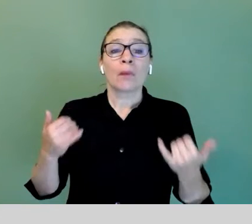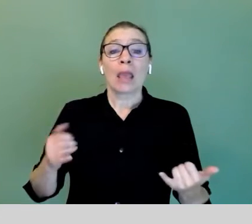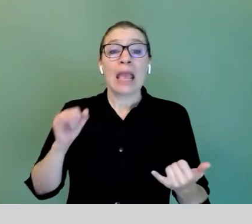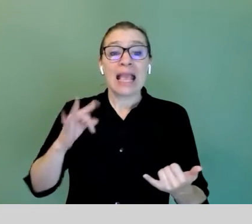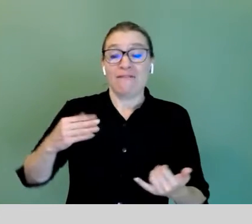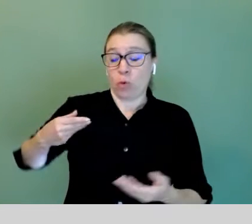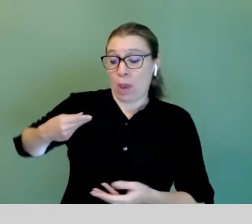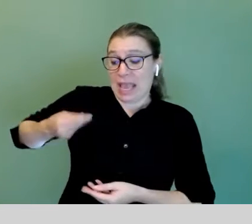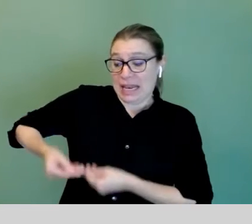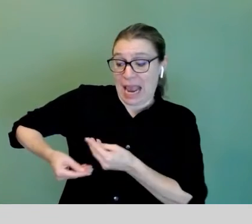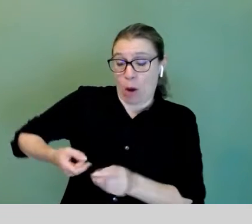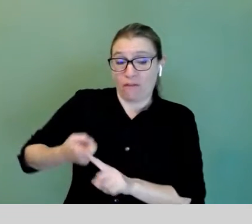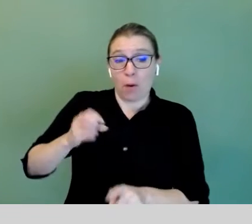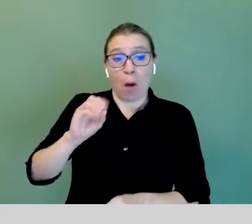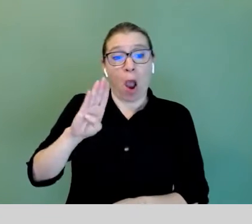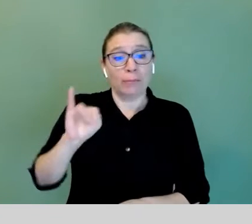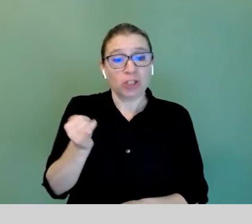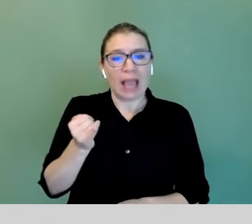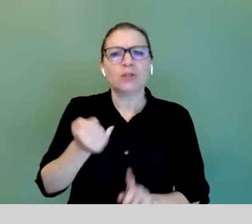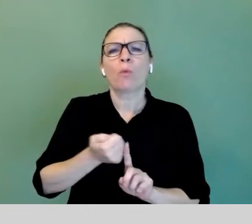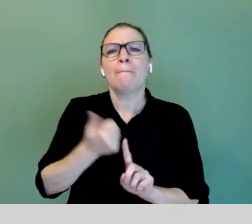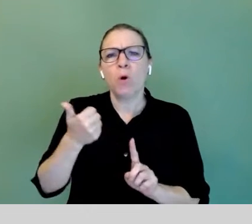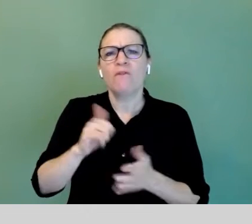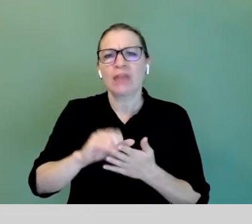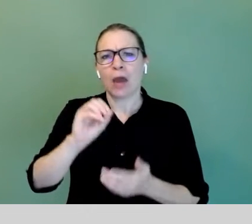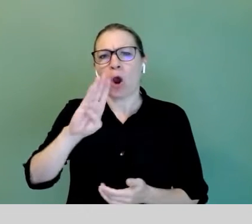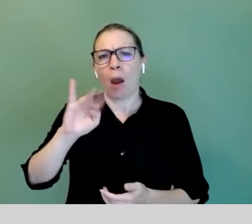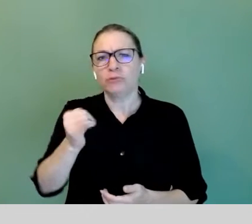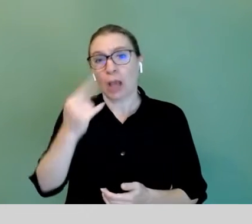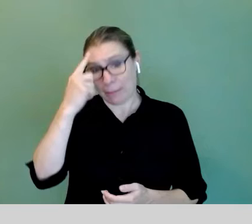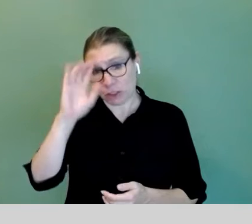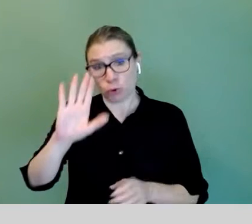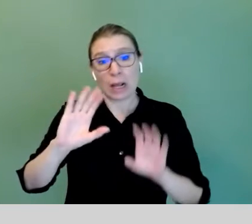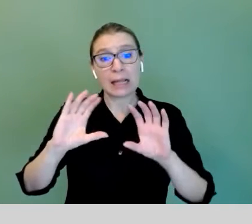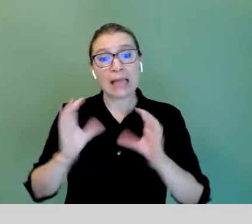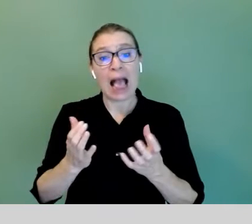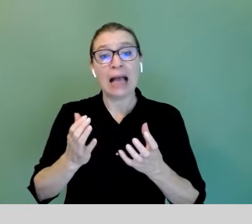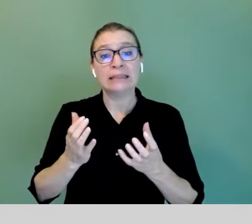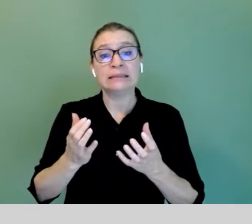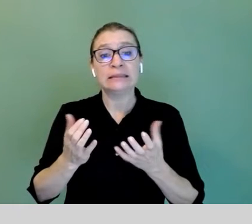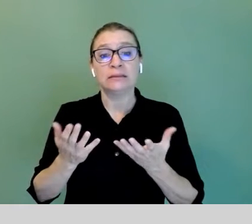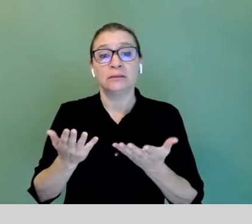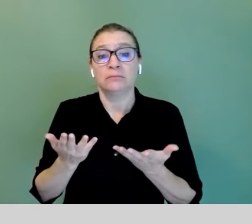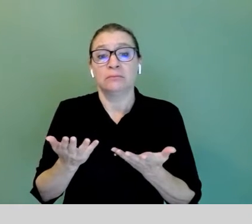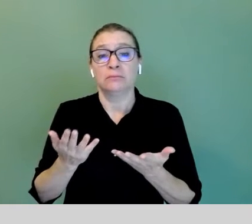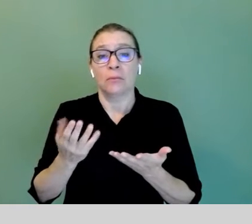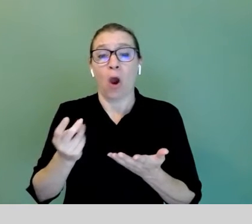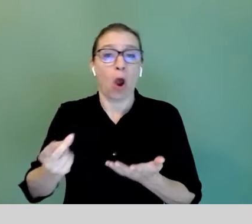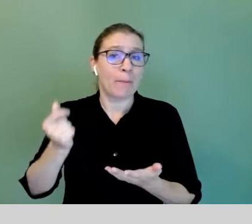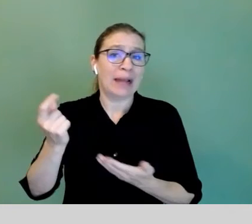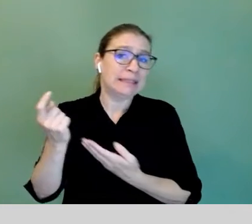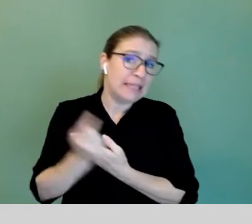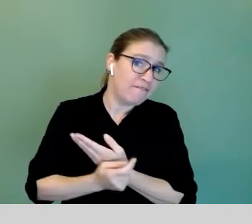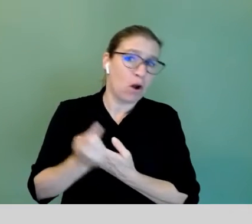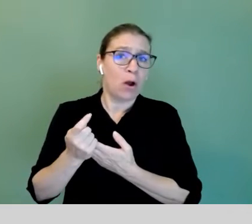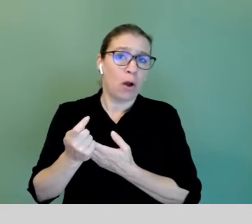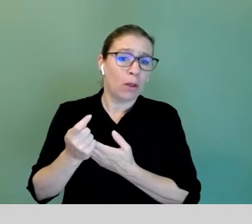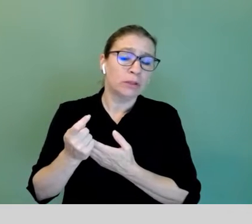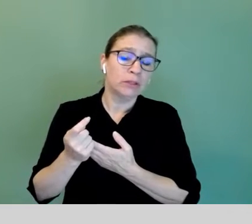Then if you inherit from object just remove this object, because your class implicitly by default,